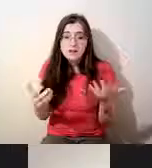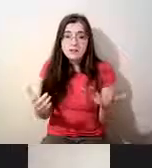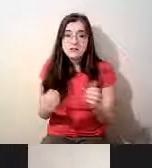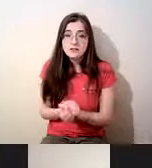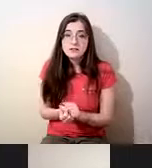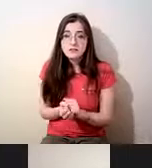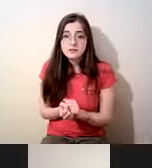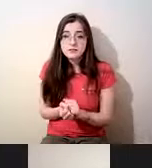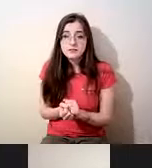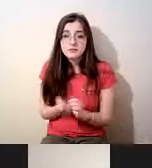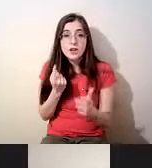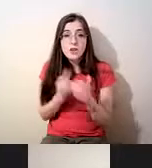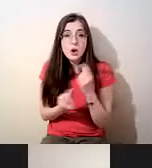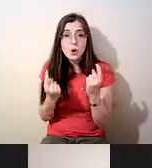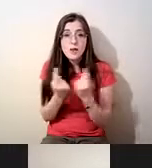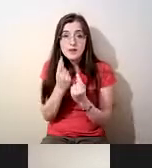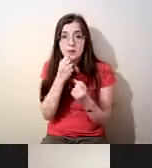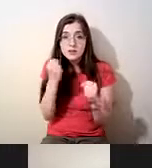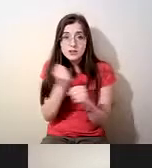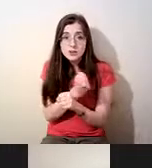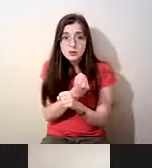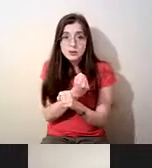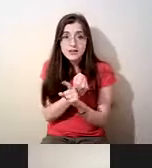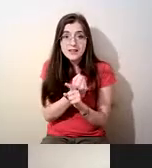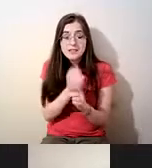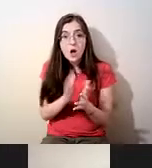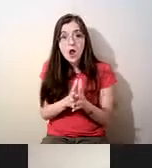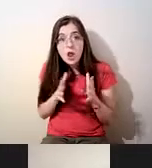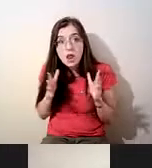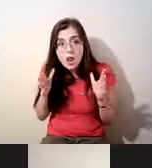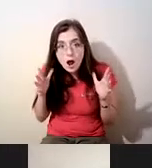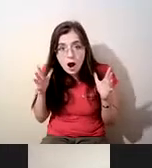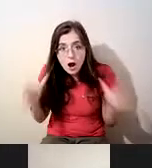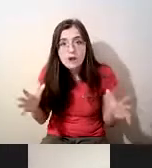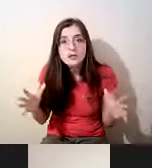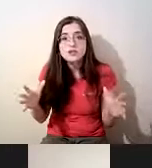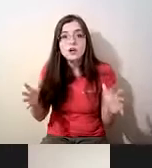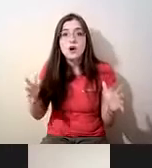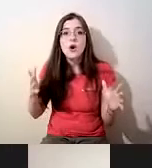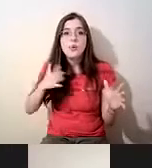can be done is on a large massive scale we need to bring this to the attention of governments